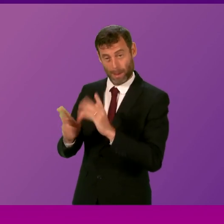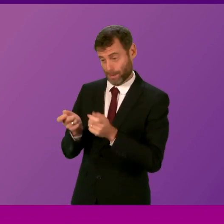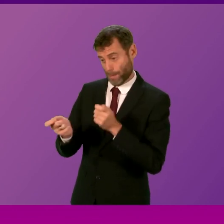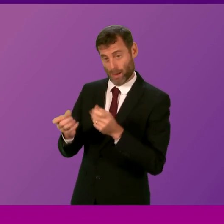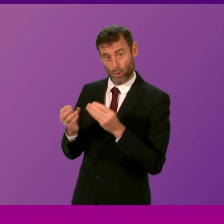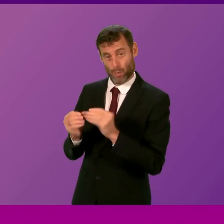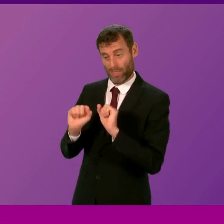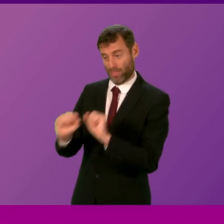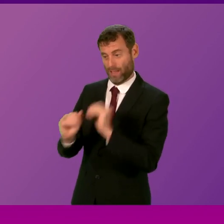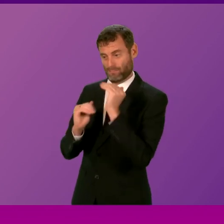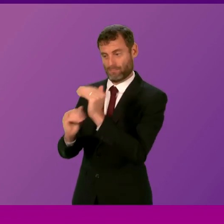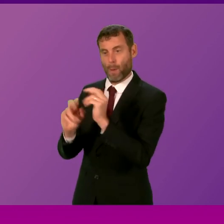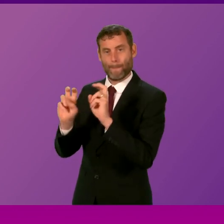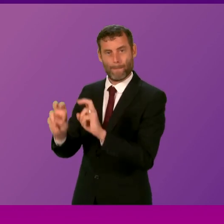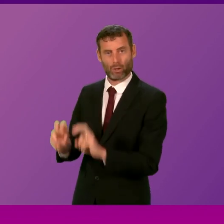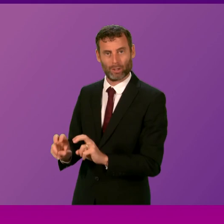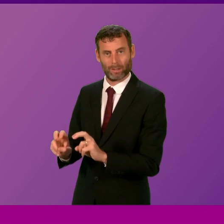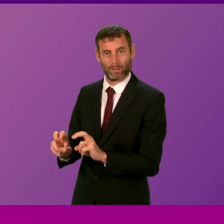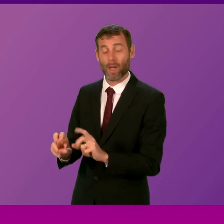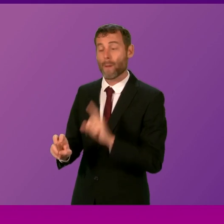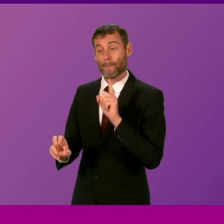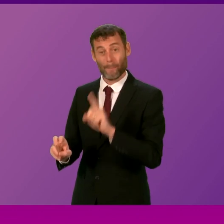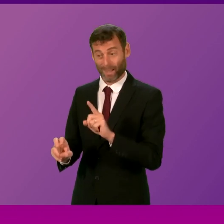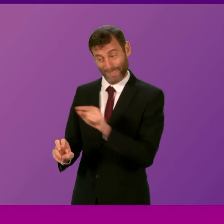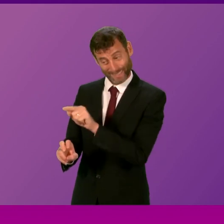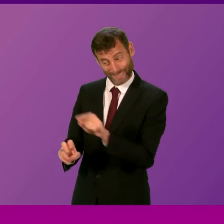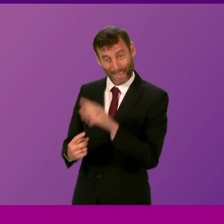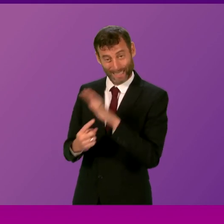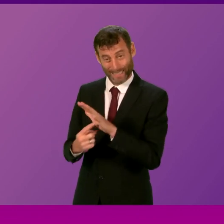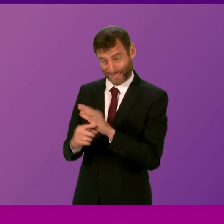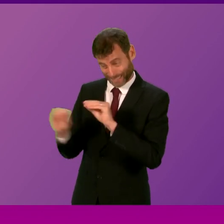We absolutely recognise the importance of skills for the economy. That is why